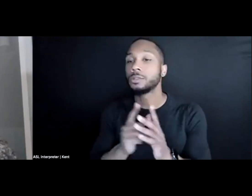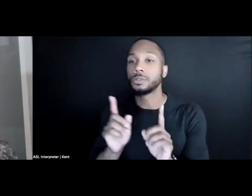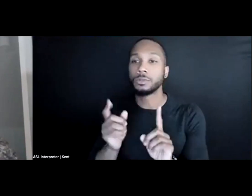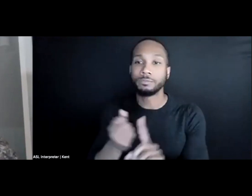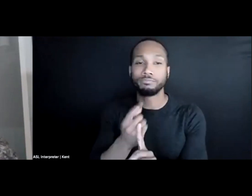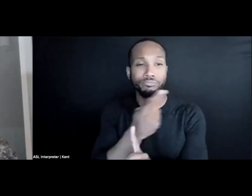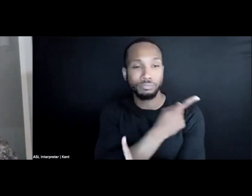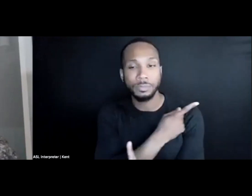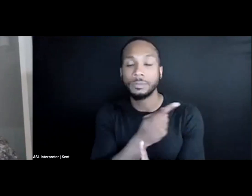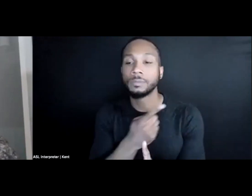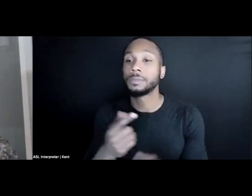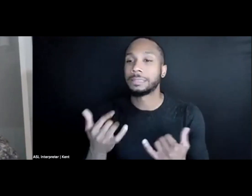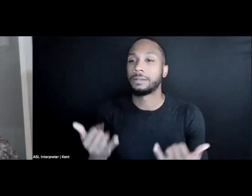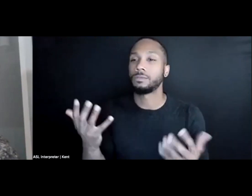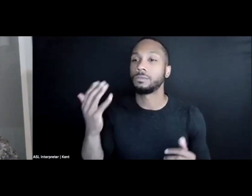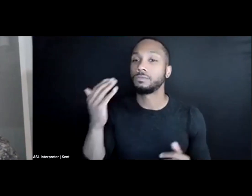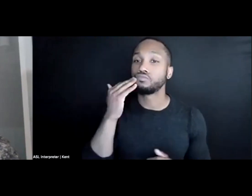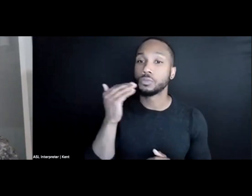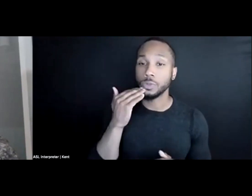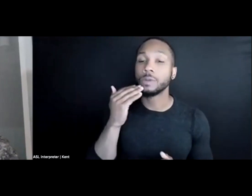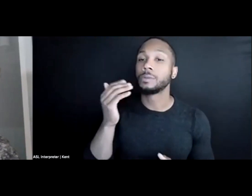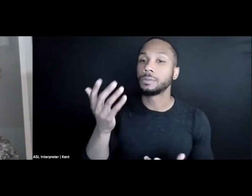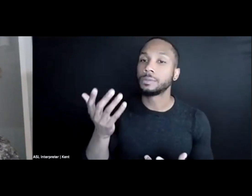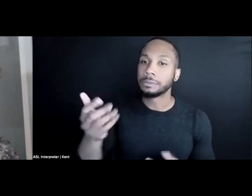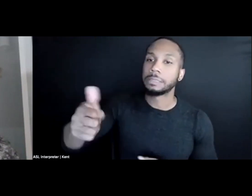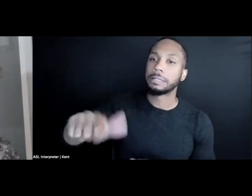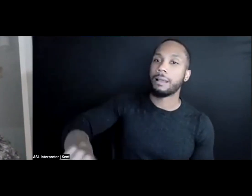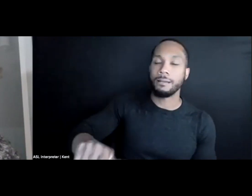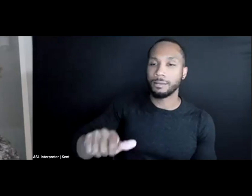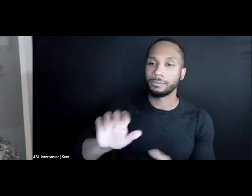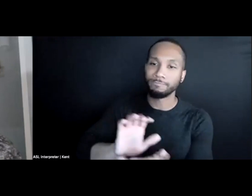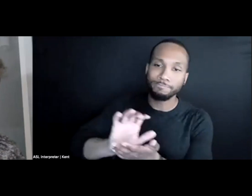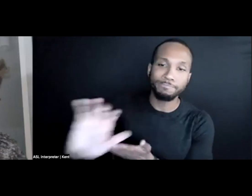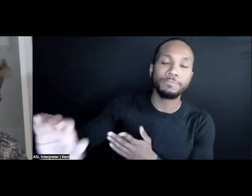Now you know: it was denied from you, exiled from your own dream.